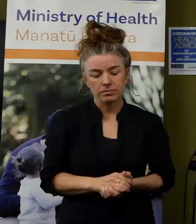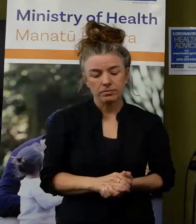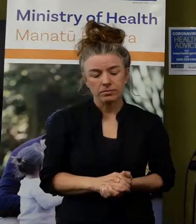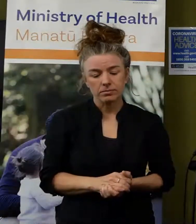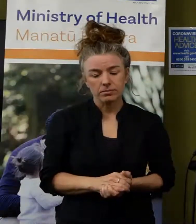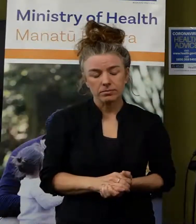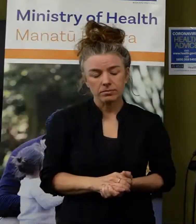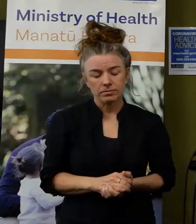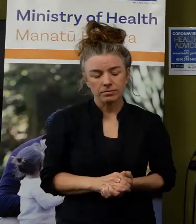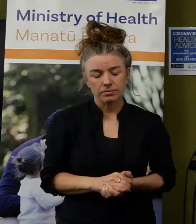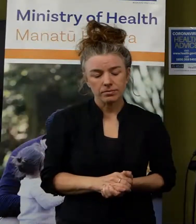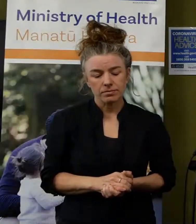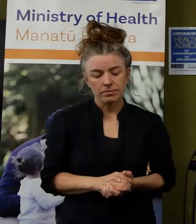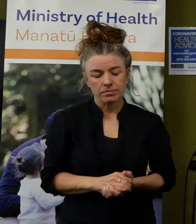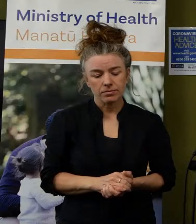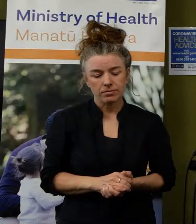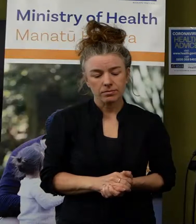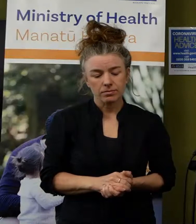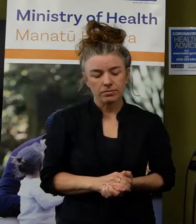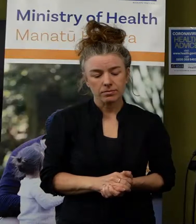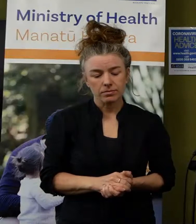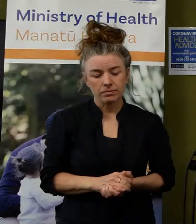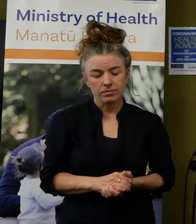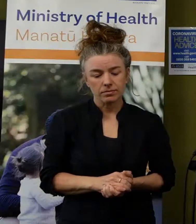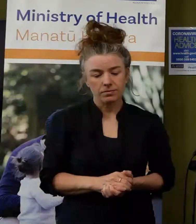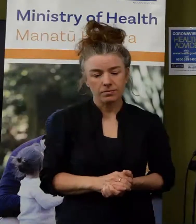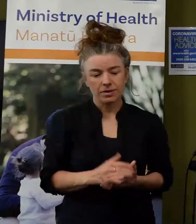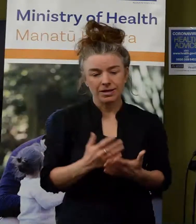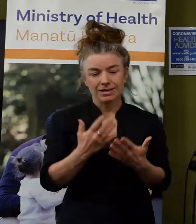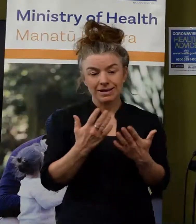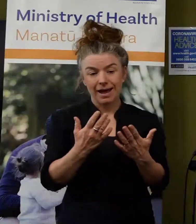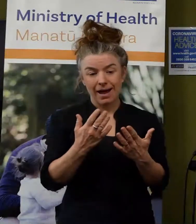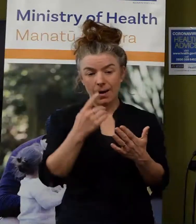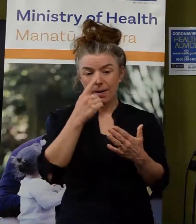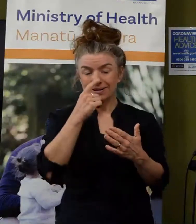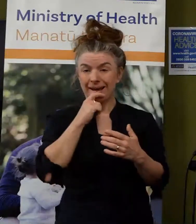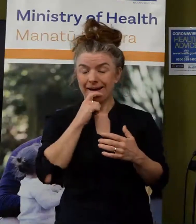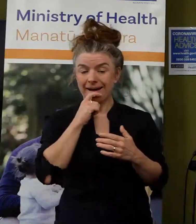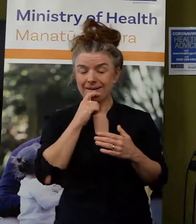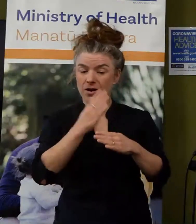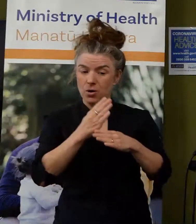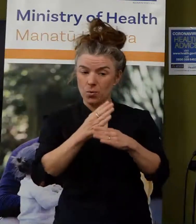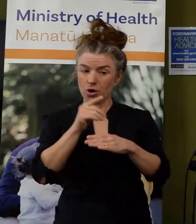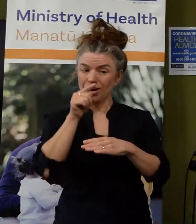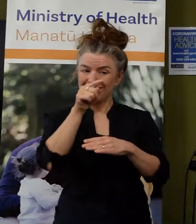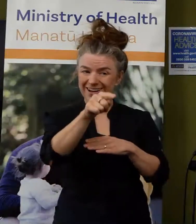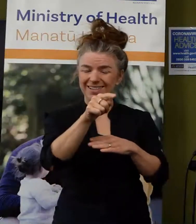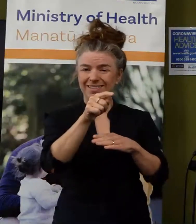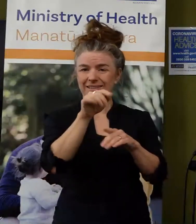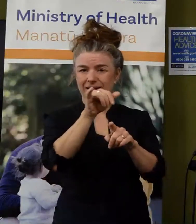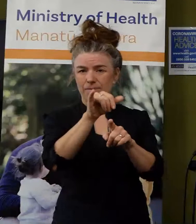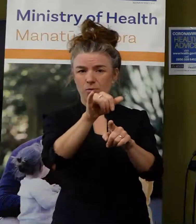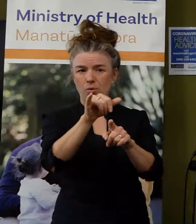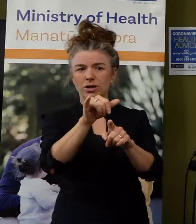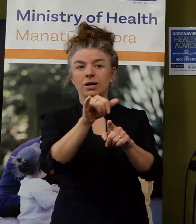have people at the airport registering travelers from China directly with Healthline to make it even easier.